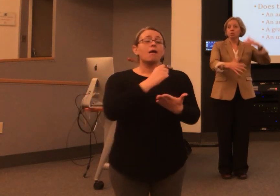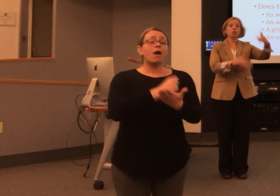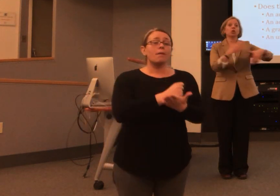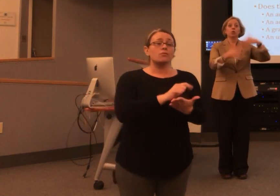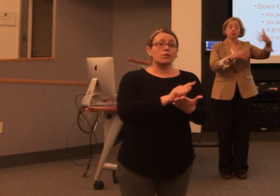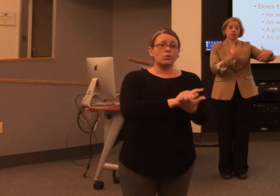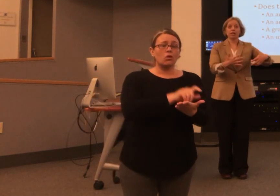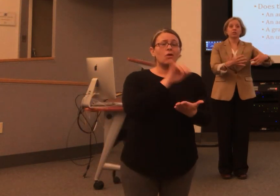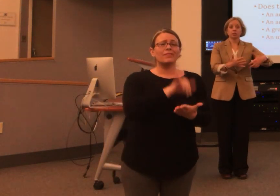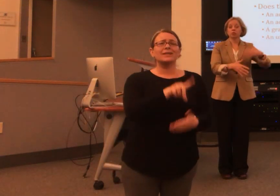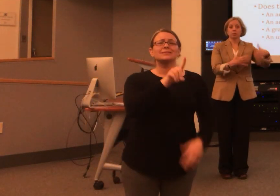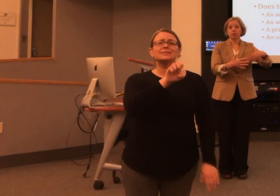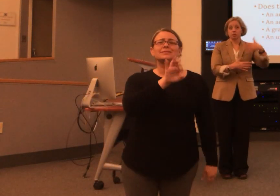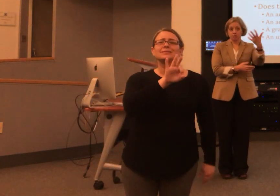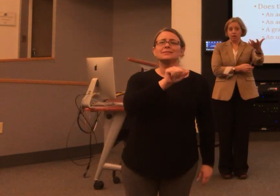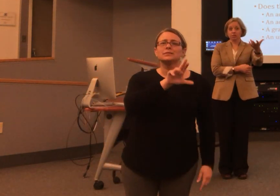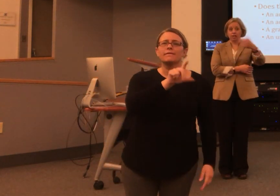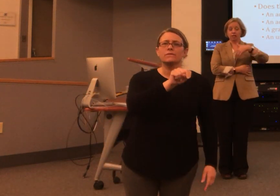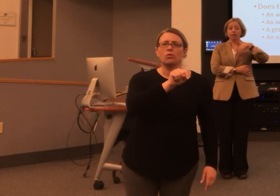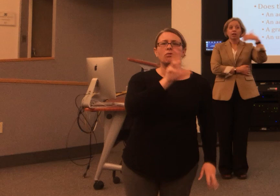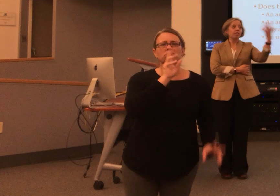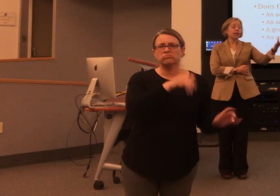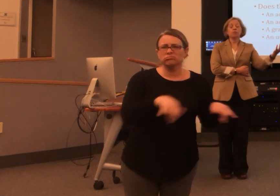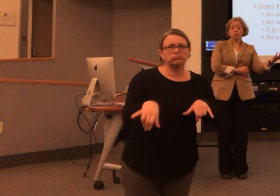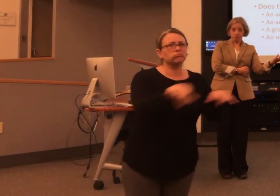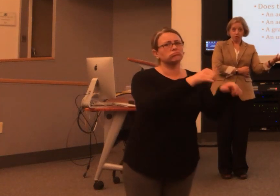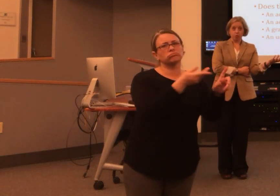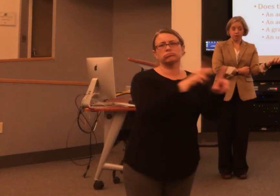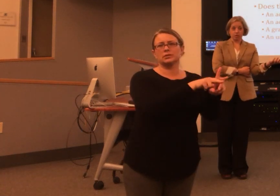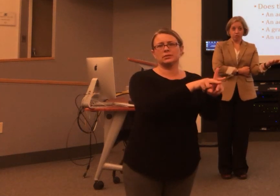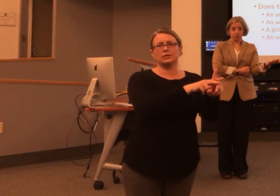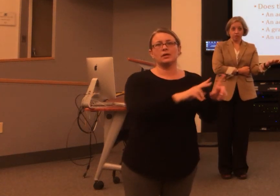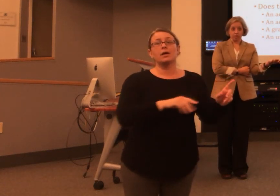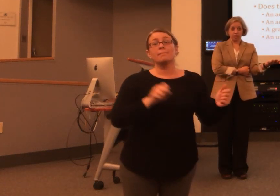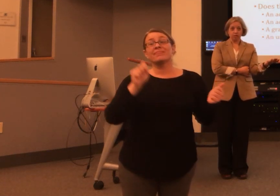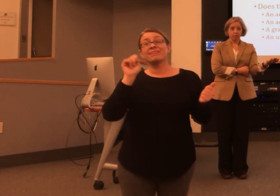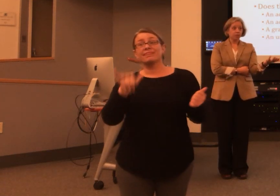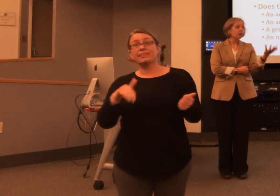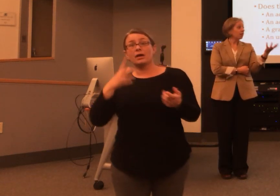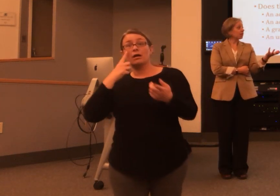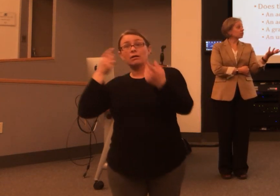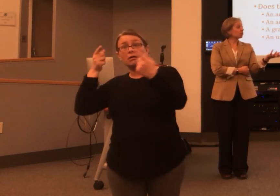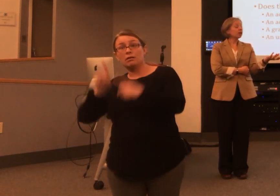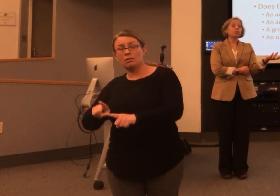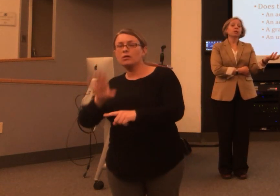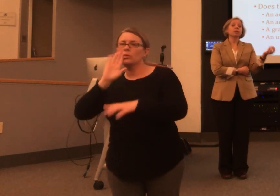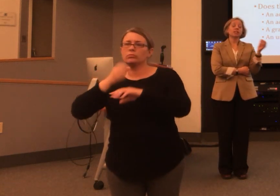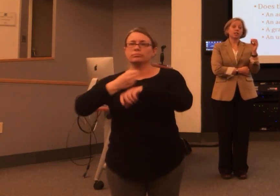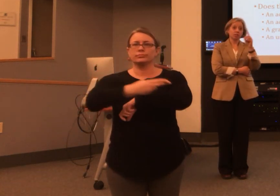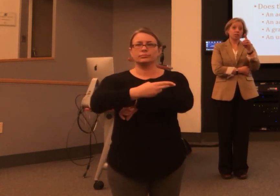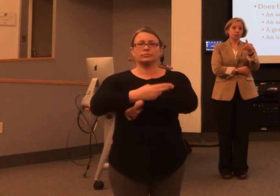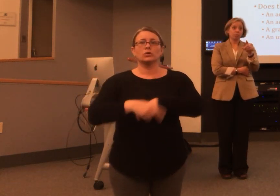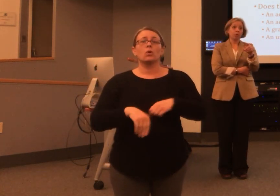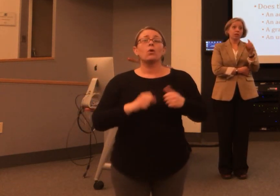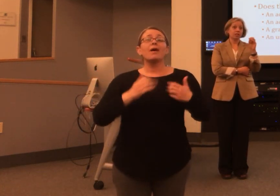but you can always enter an agreement. So it sounds like they gave the physical work to the university, and that's great, but that's actually a great point,